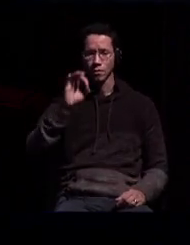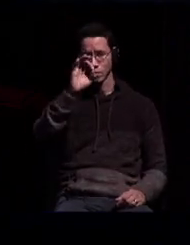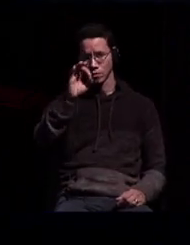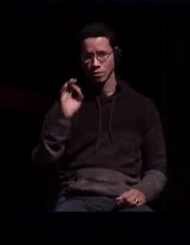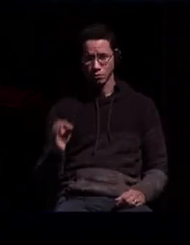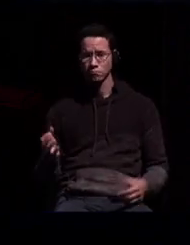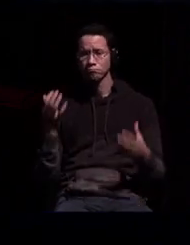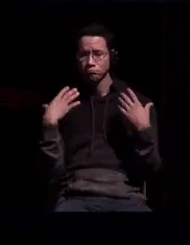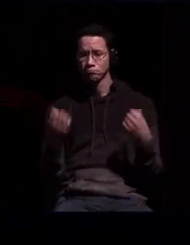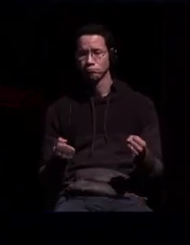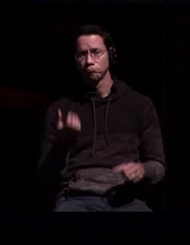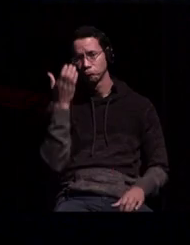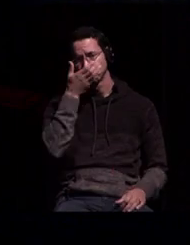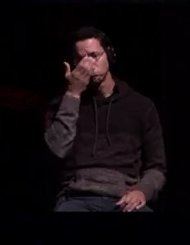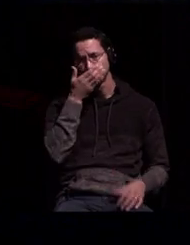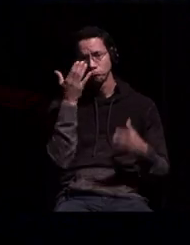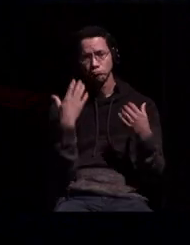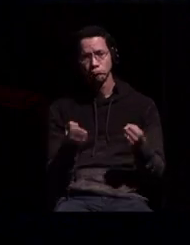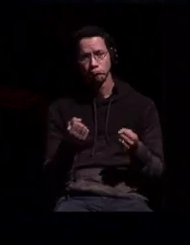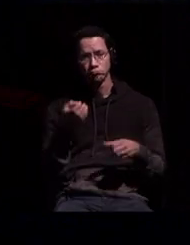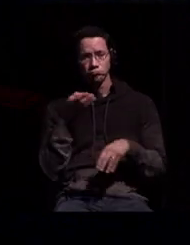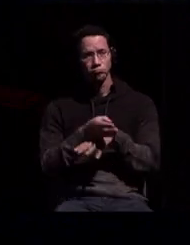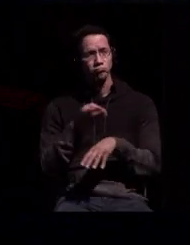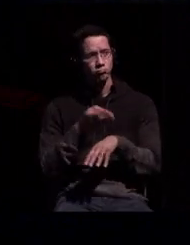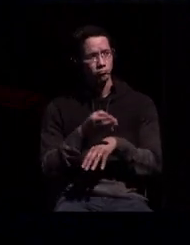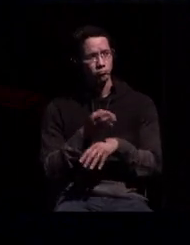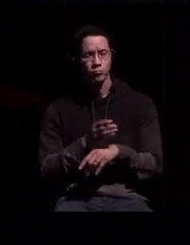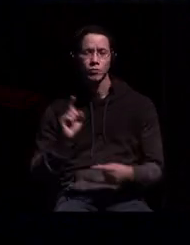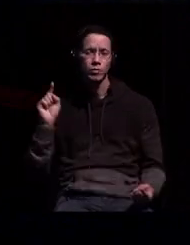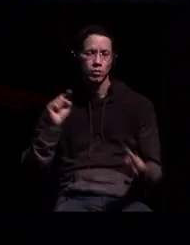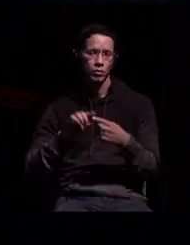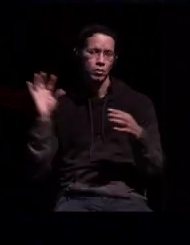are associated with human trafficking. It is quite worrying.